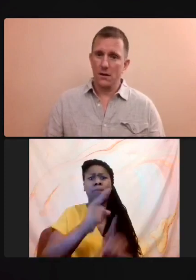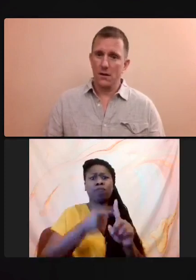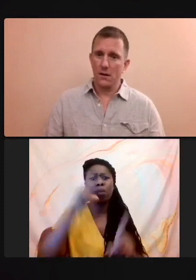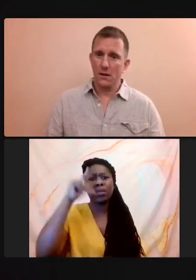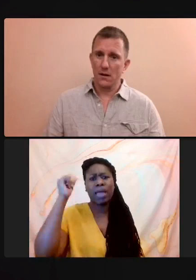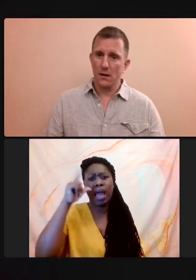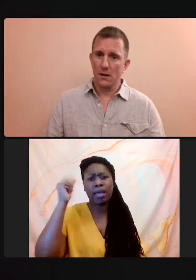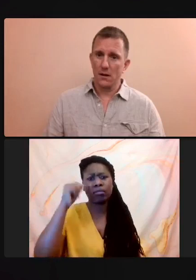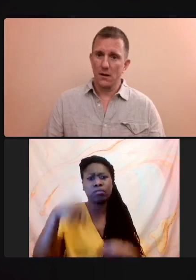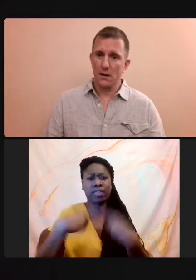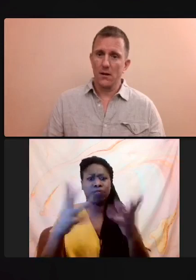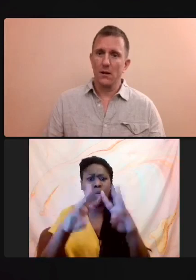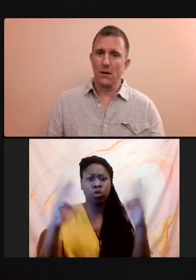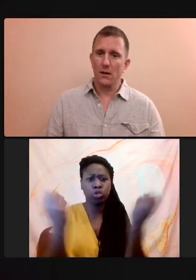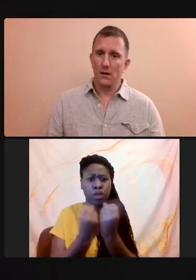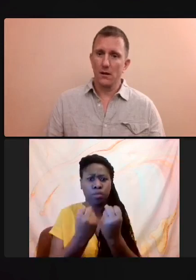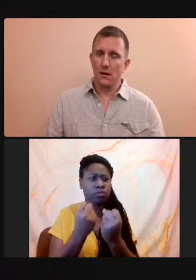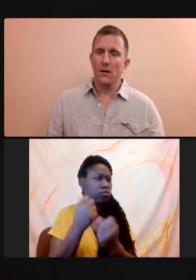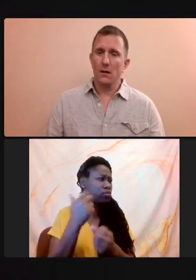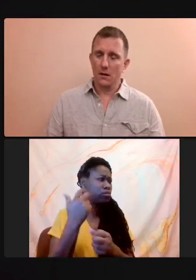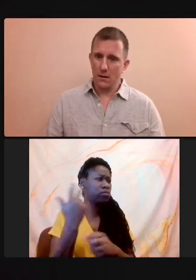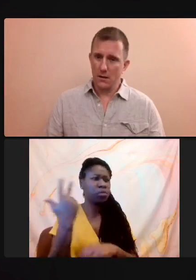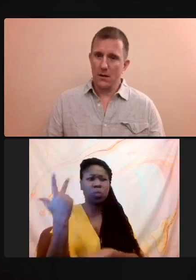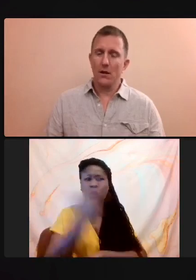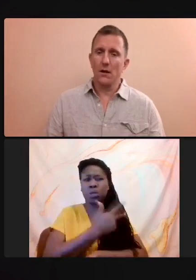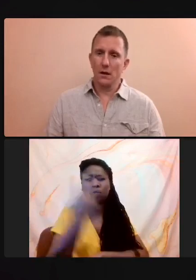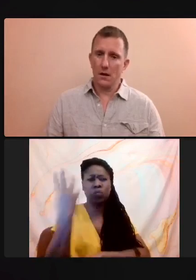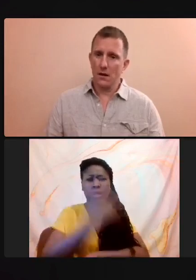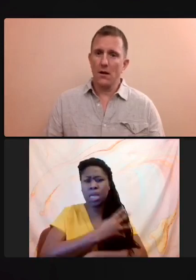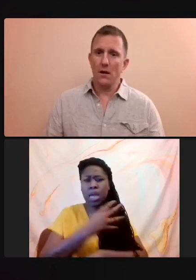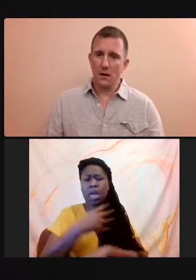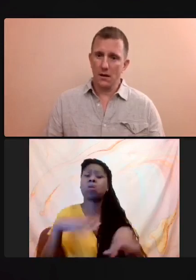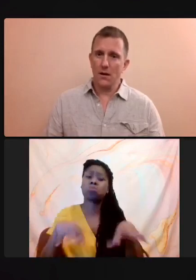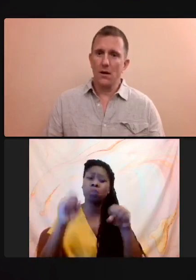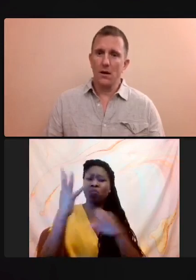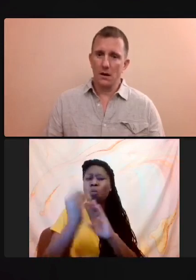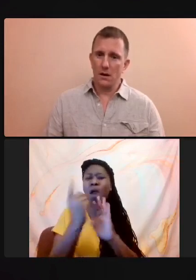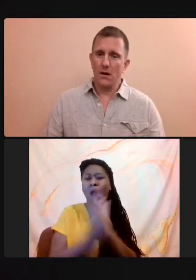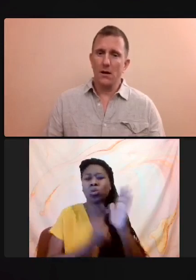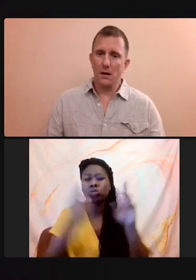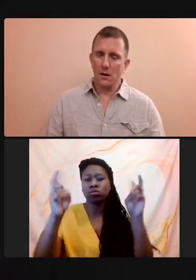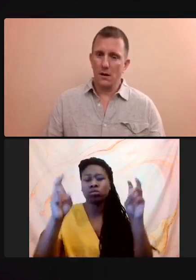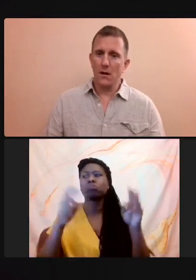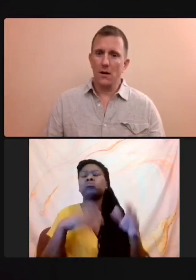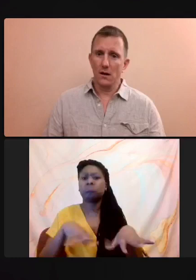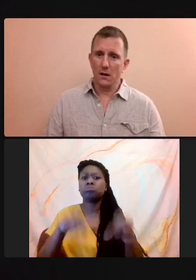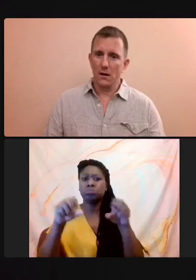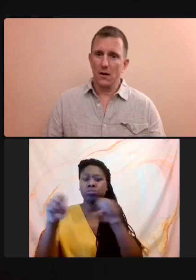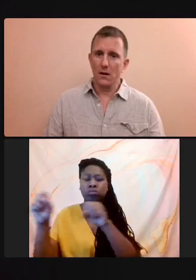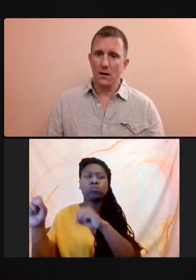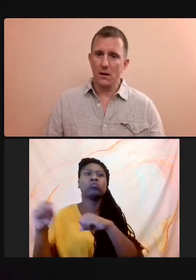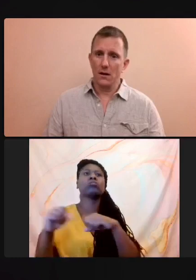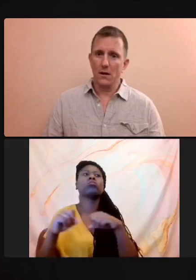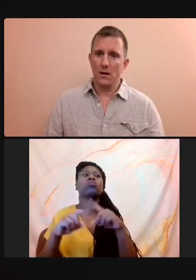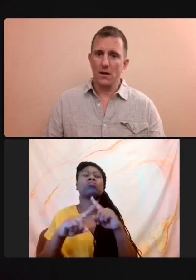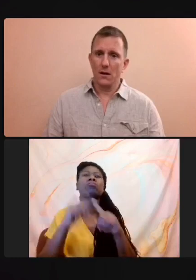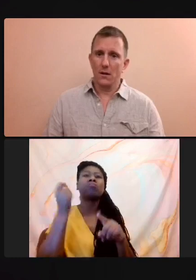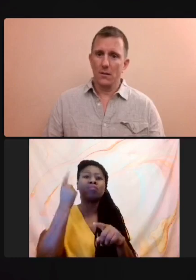I was thinking it was a deaf teacher that came from Gallaudet that provided a workshop, I think maybe a three or four day workshop or a couple of hours.